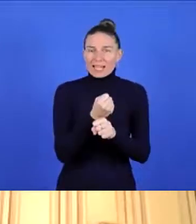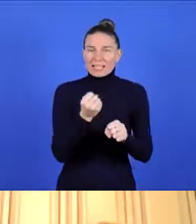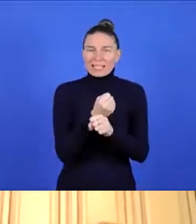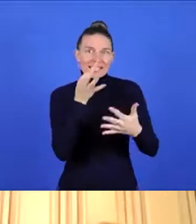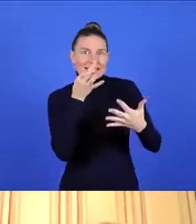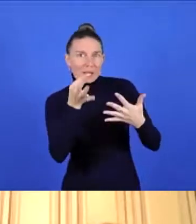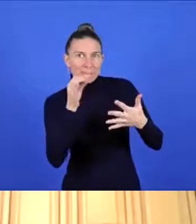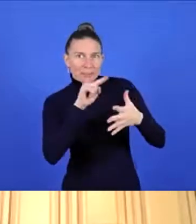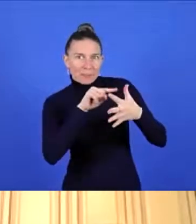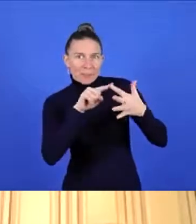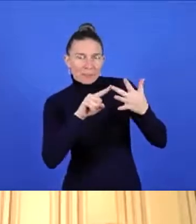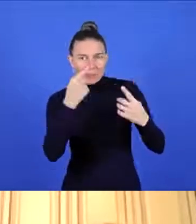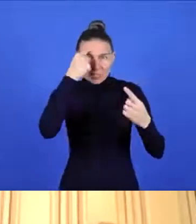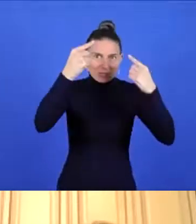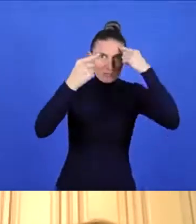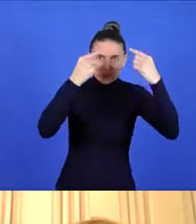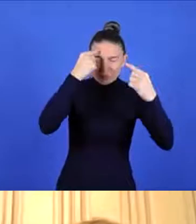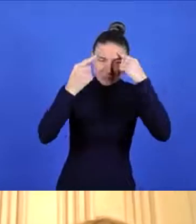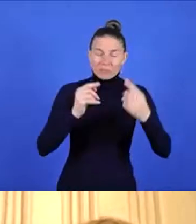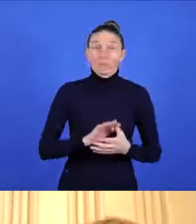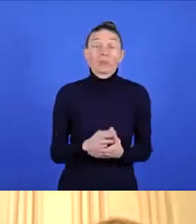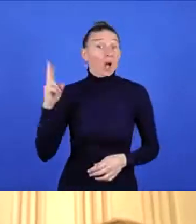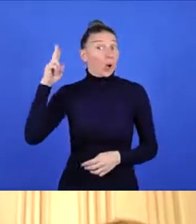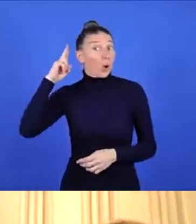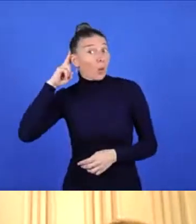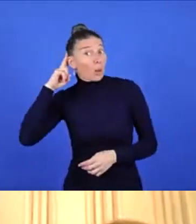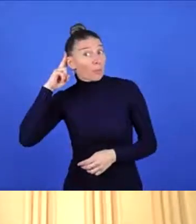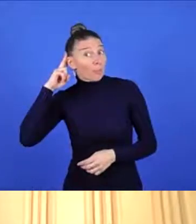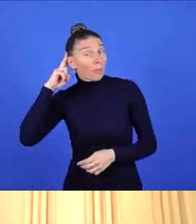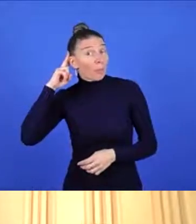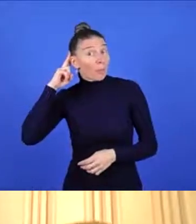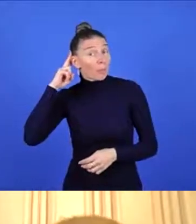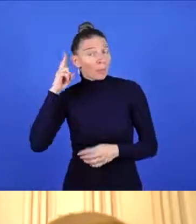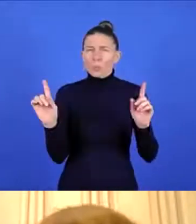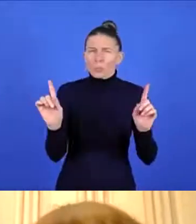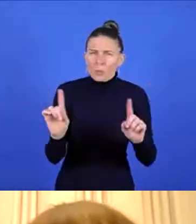implant experiences and best practice tips